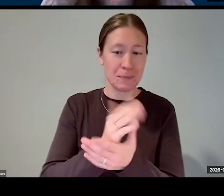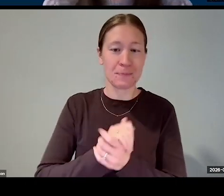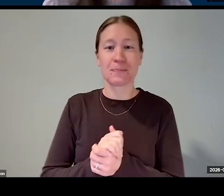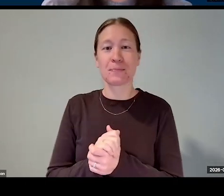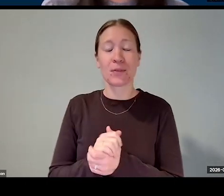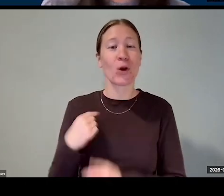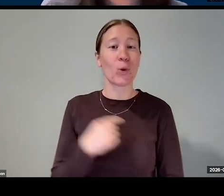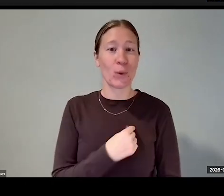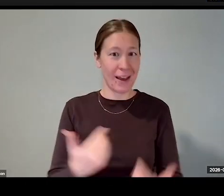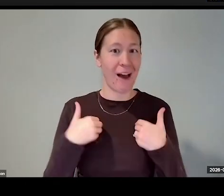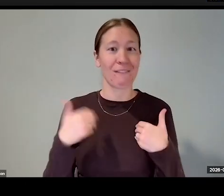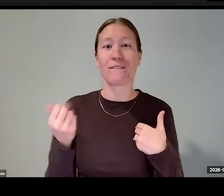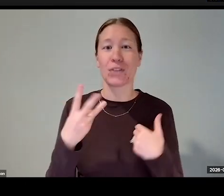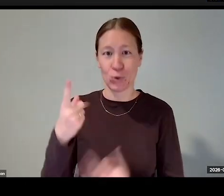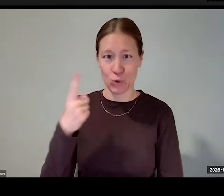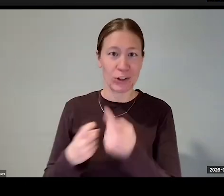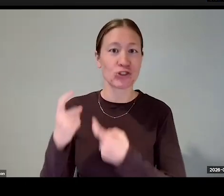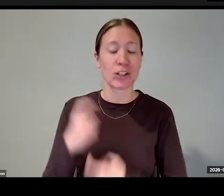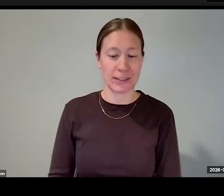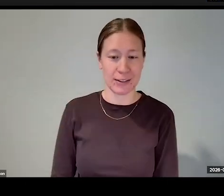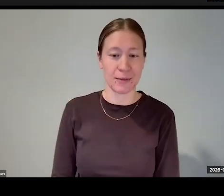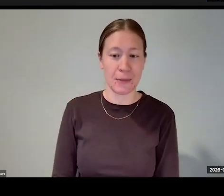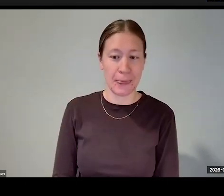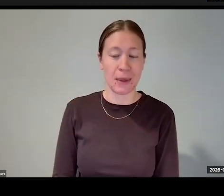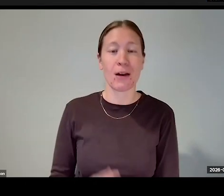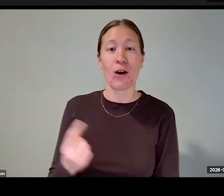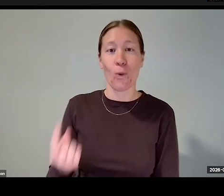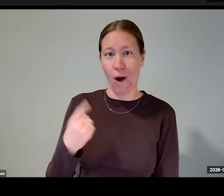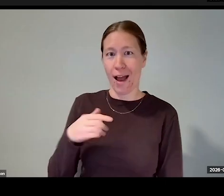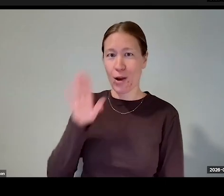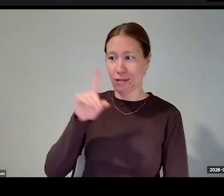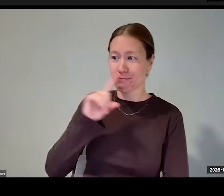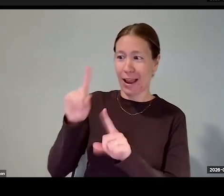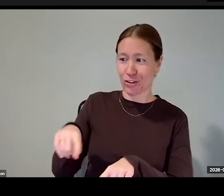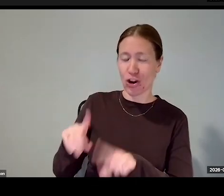We do have a couple of questions, one of which I'll address and then I'm gonna toss it back over to you for some